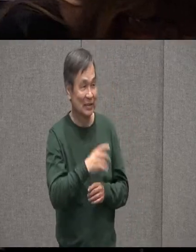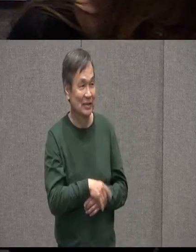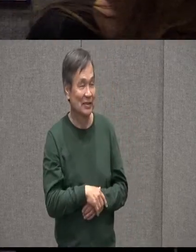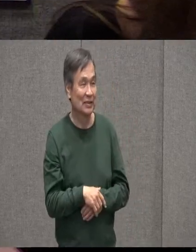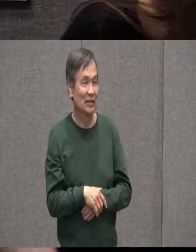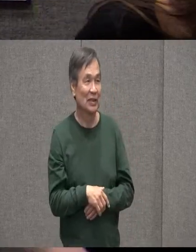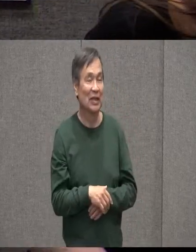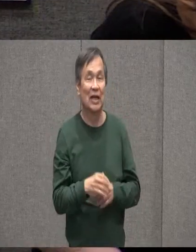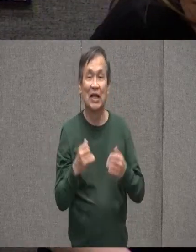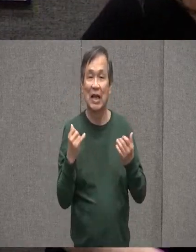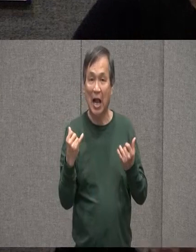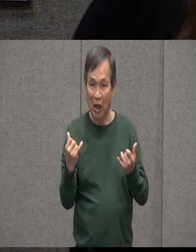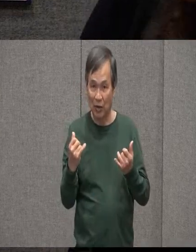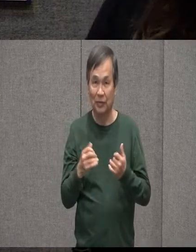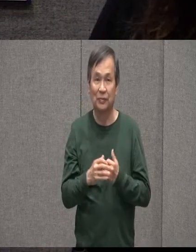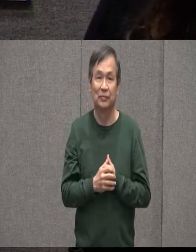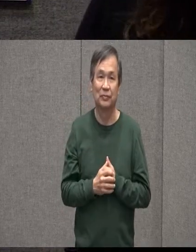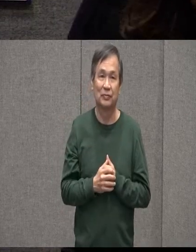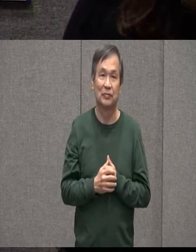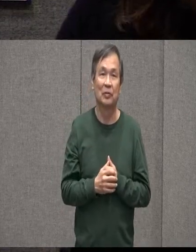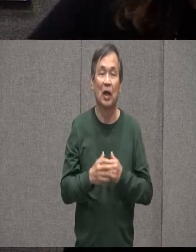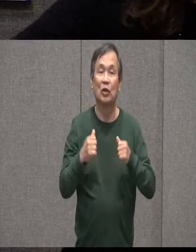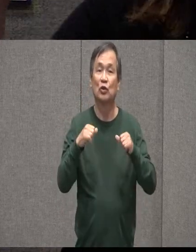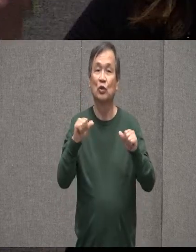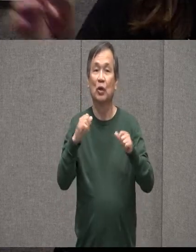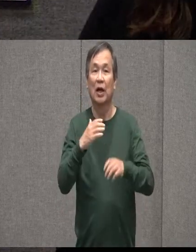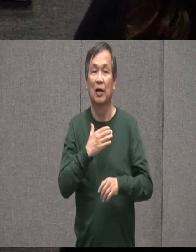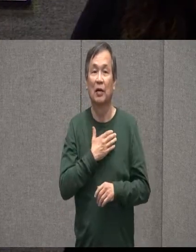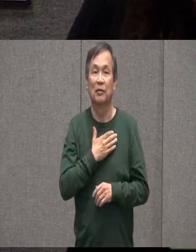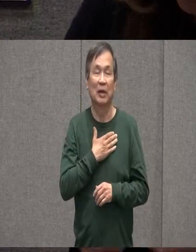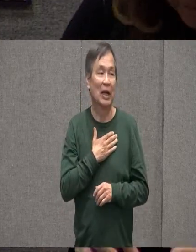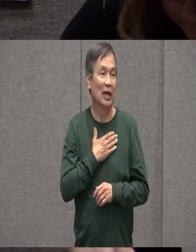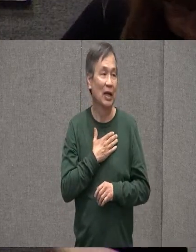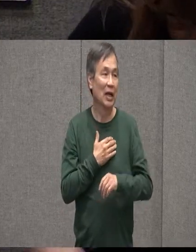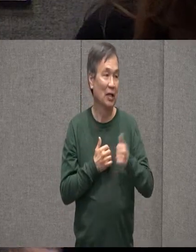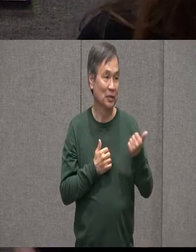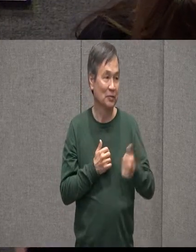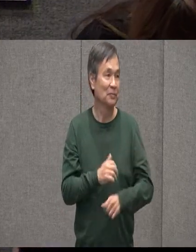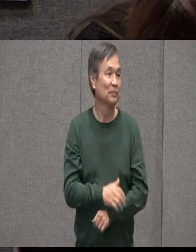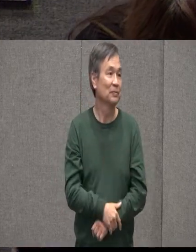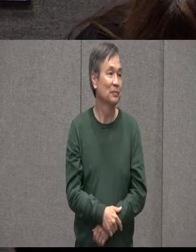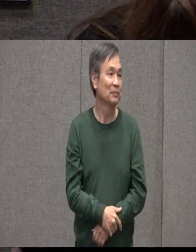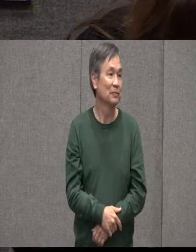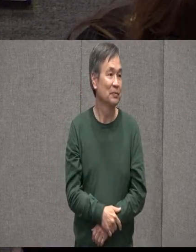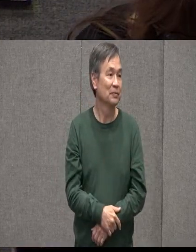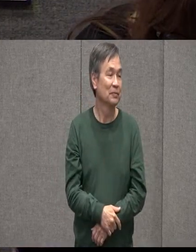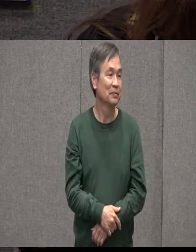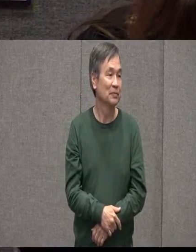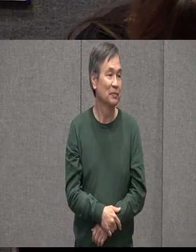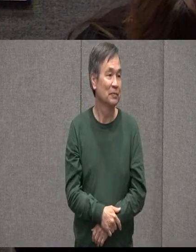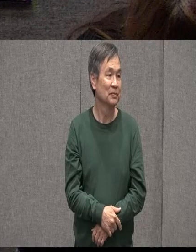Now I'm gonna try my toilet paper tube. [Ms Potter] Oh yes, that makes